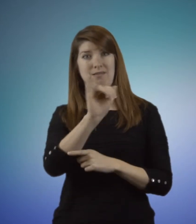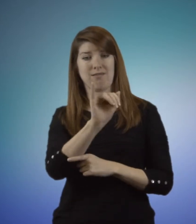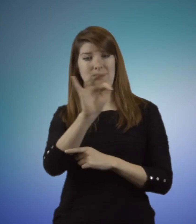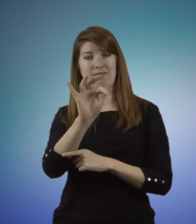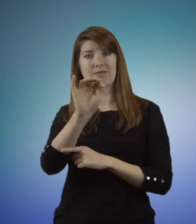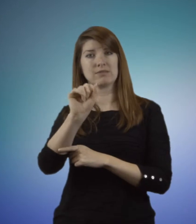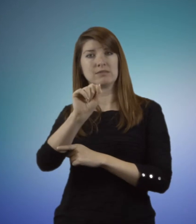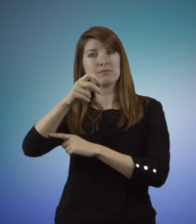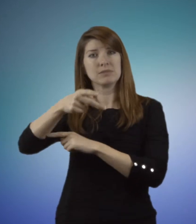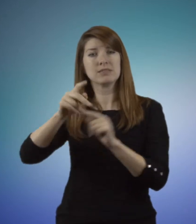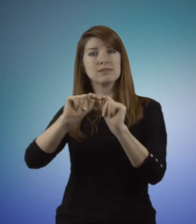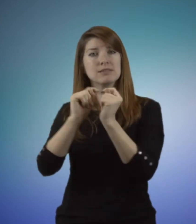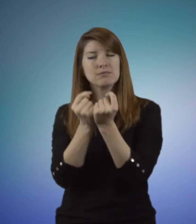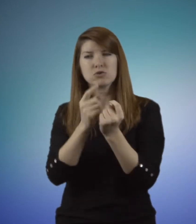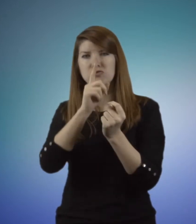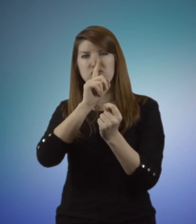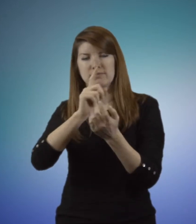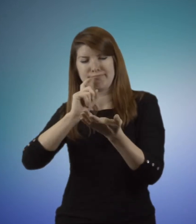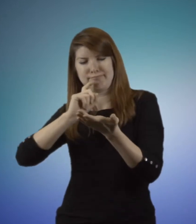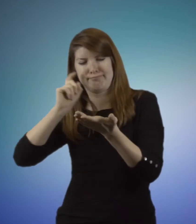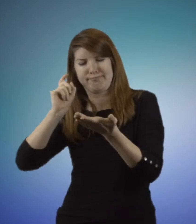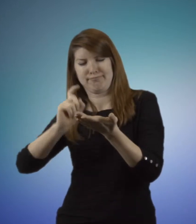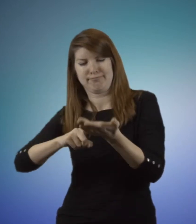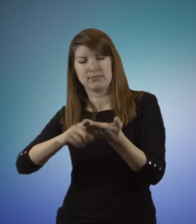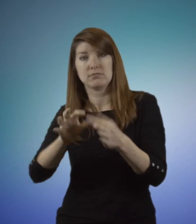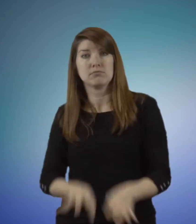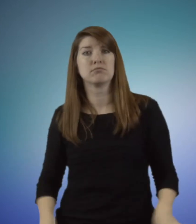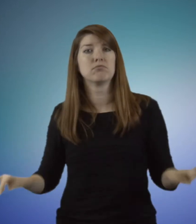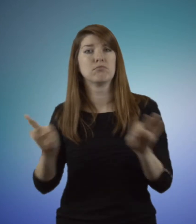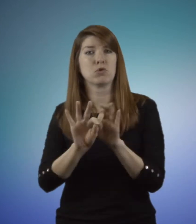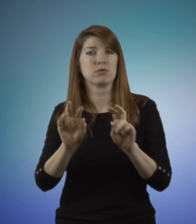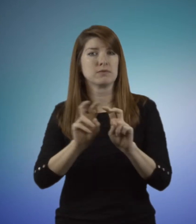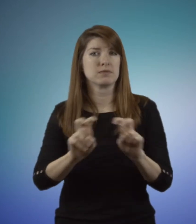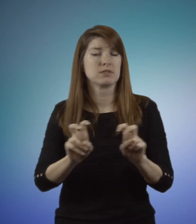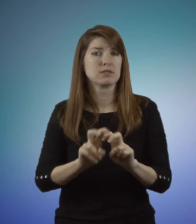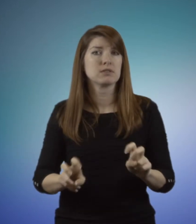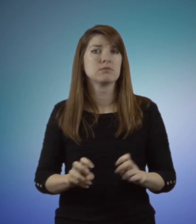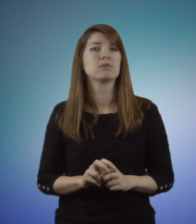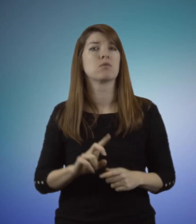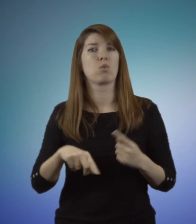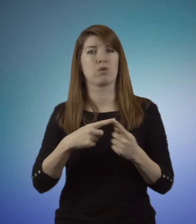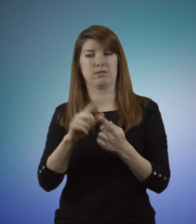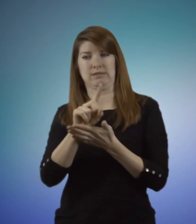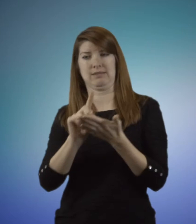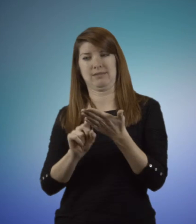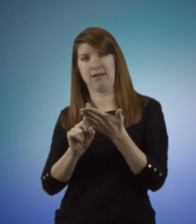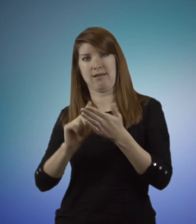And we want the IFSP team to really recognize how important the role of assessment is